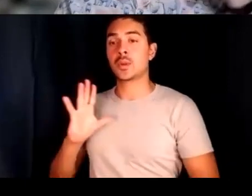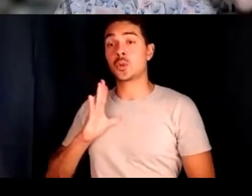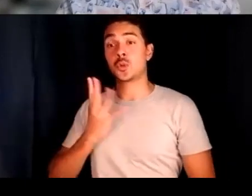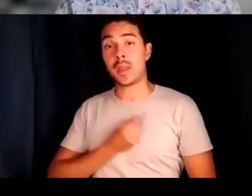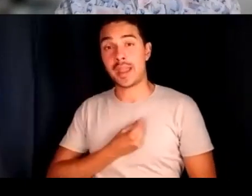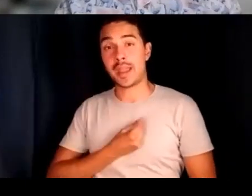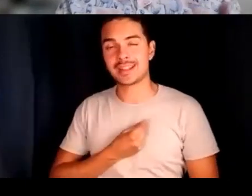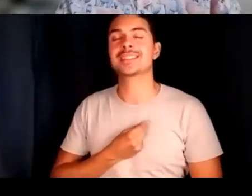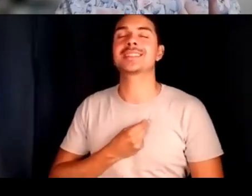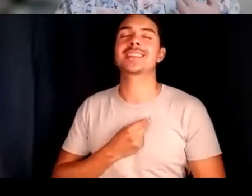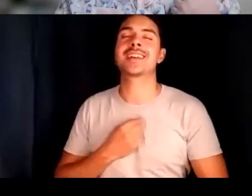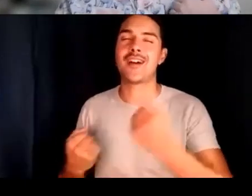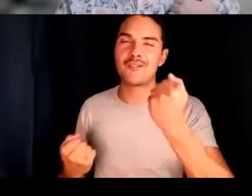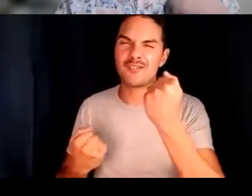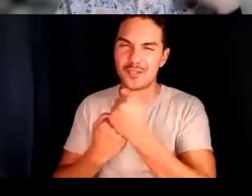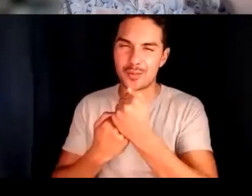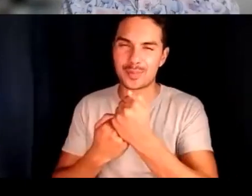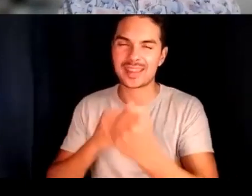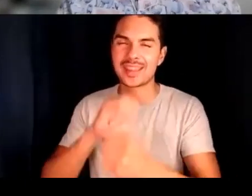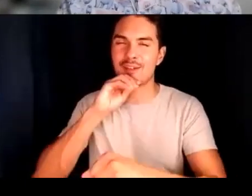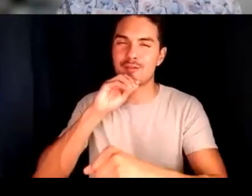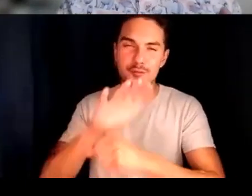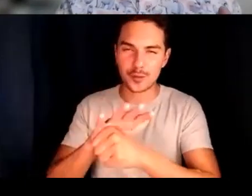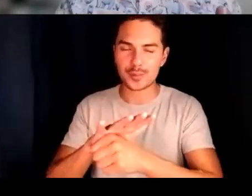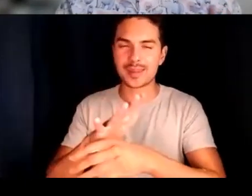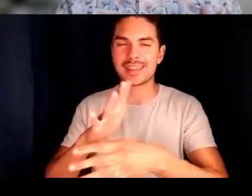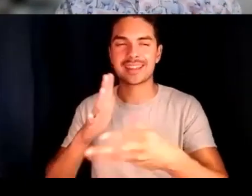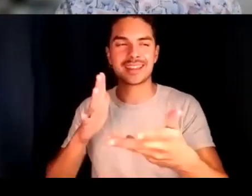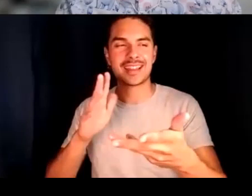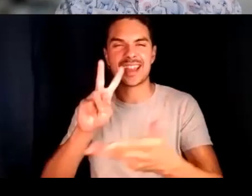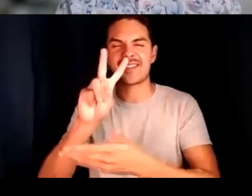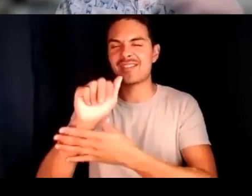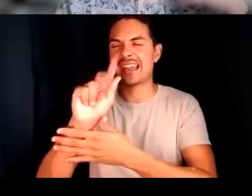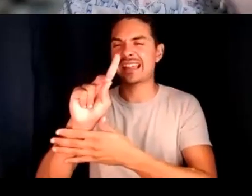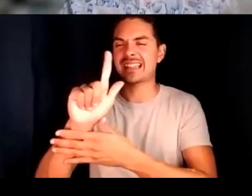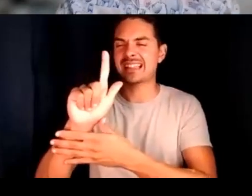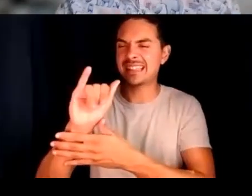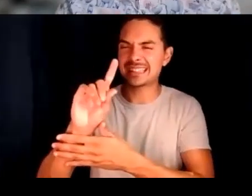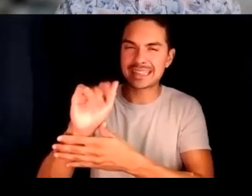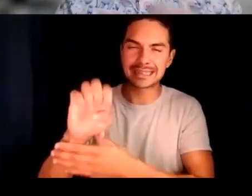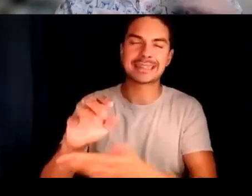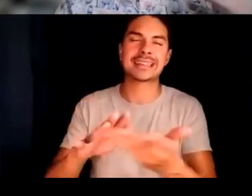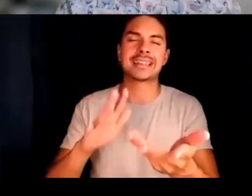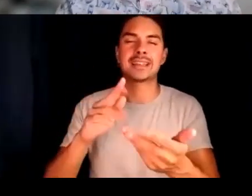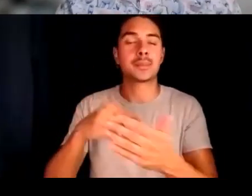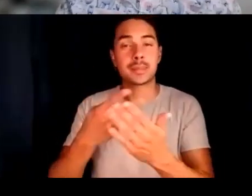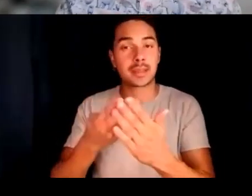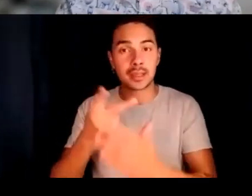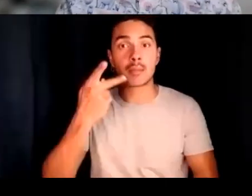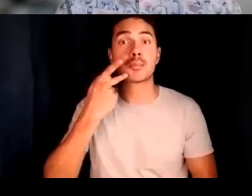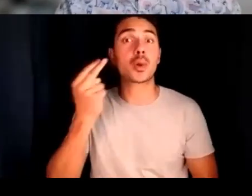Okay, that means that we use someone's name and pronouns, we show respect for their identities,